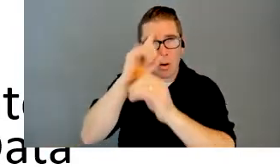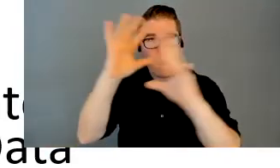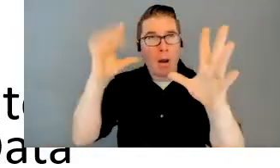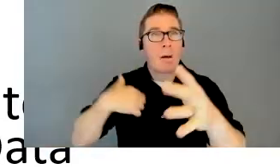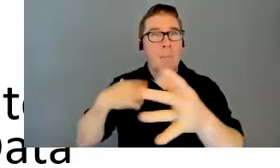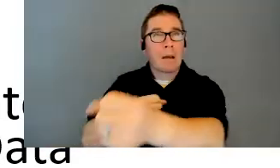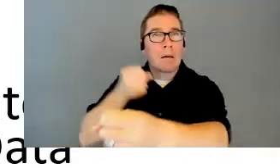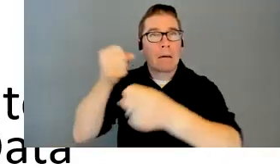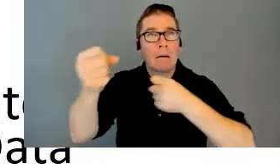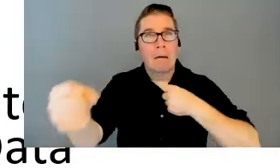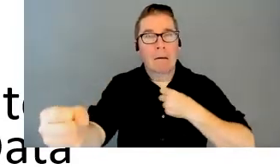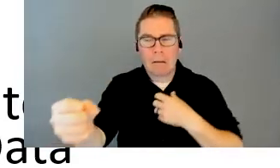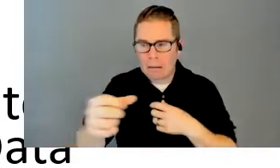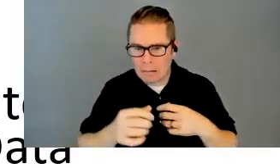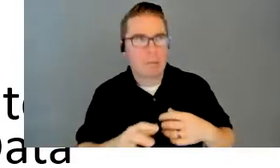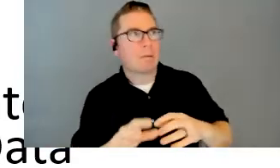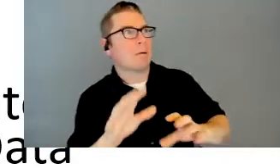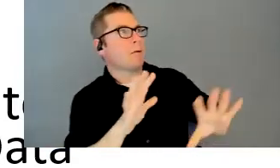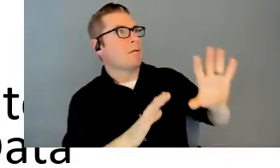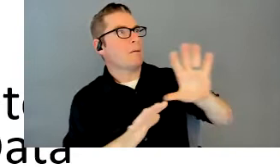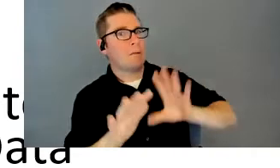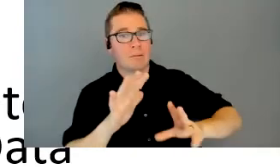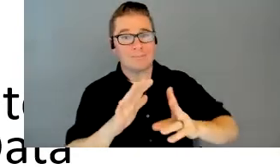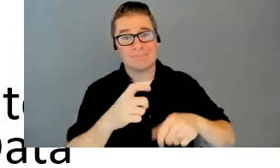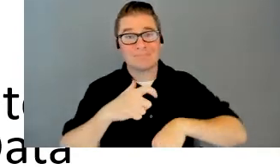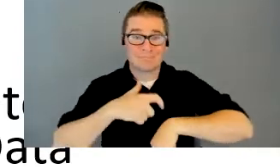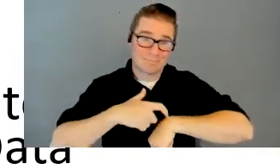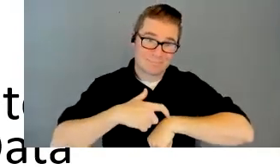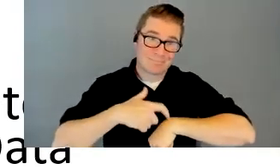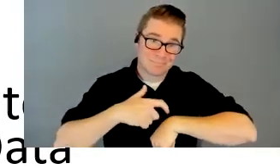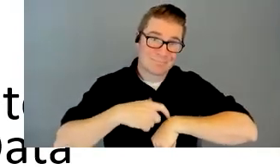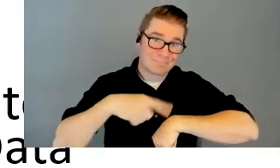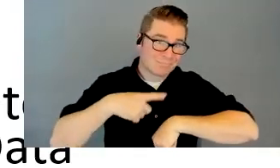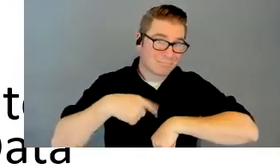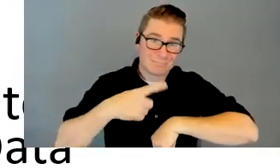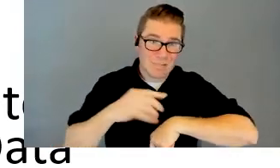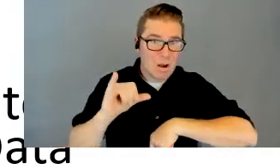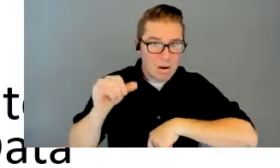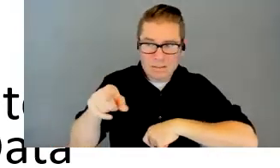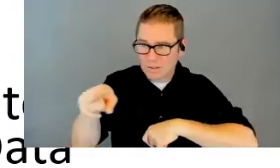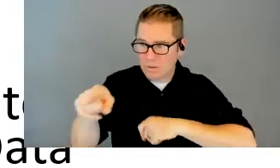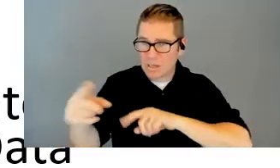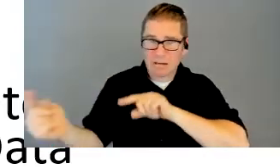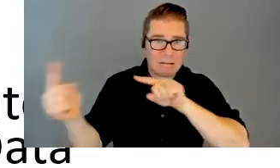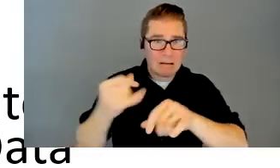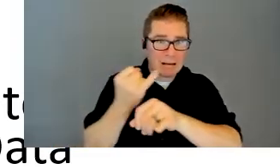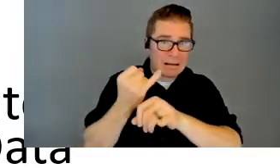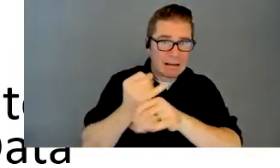To try and understand the path it took for them to get to the campus in the first place. It's different for all of them.